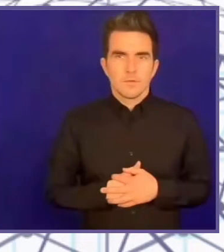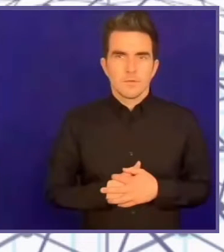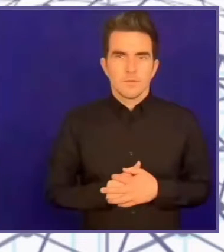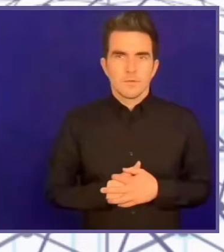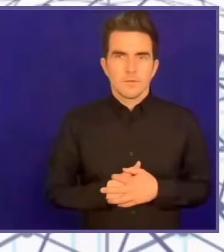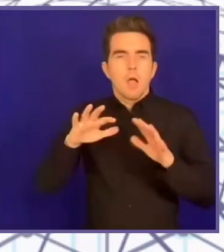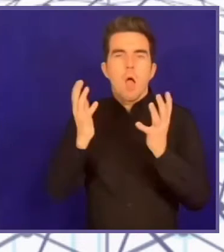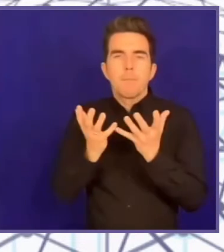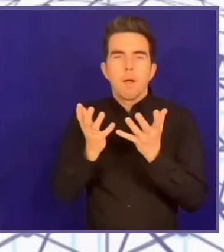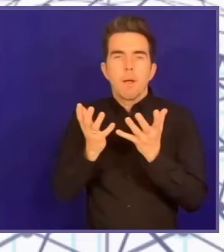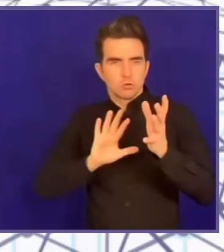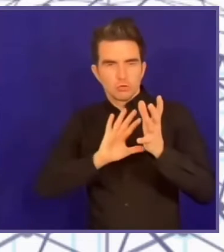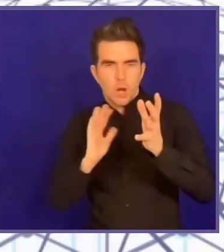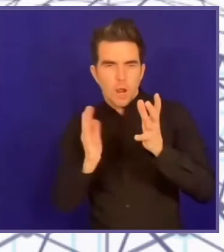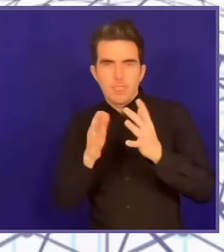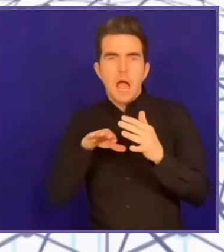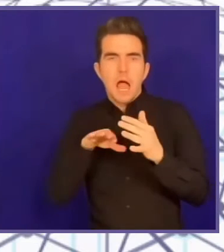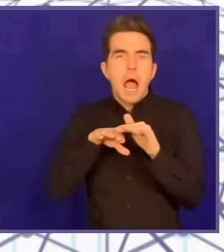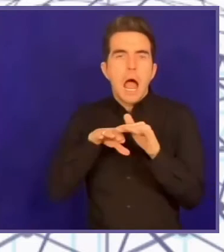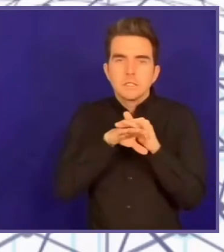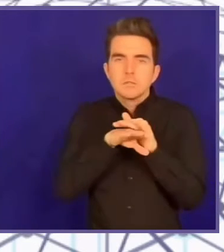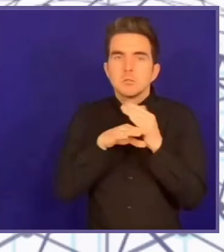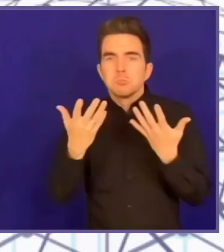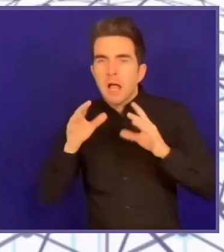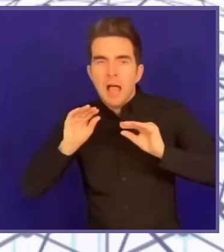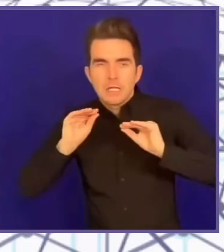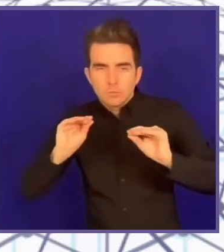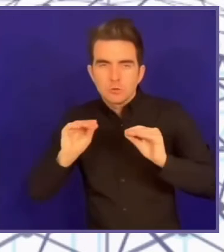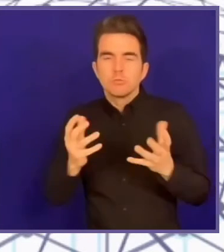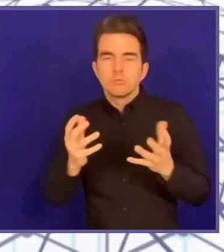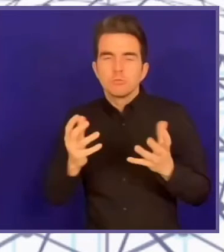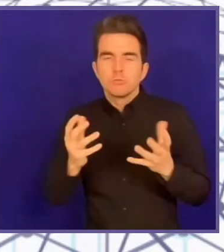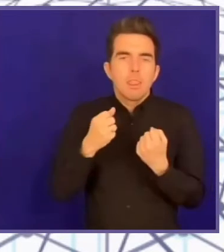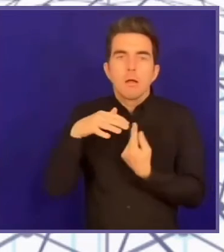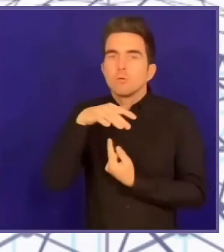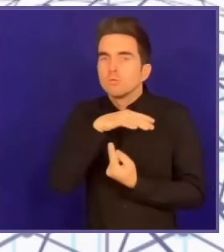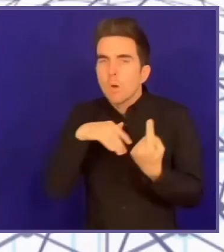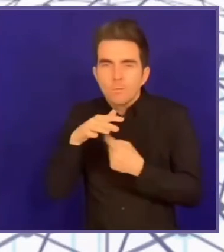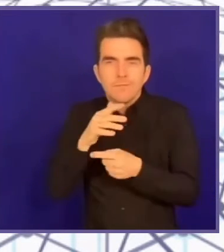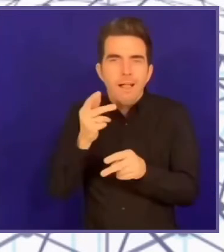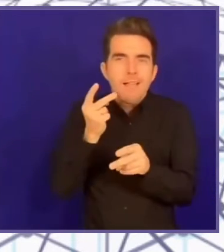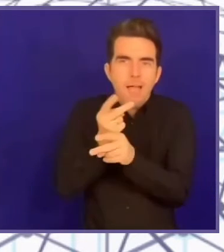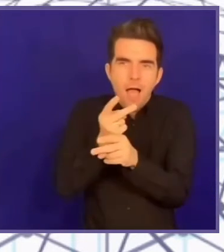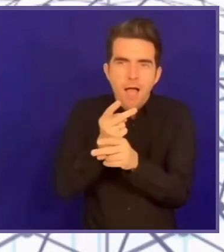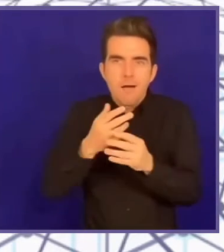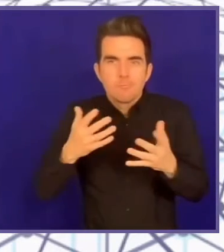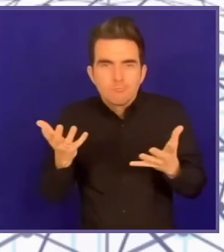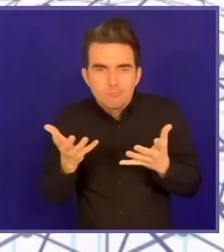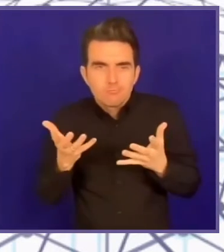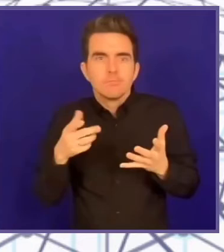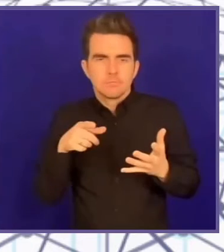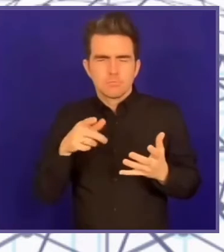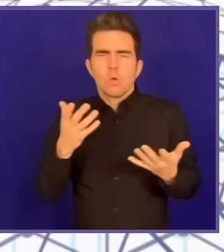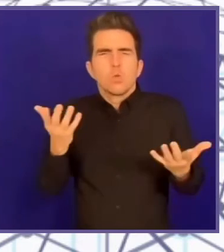need to enable their participation and inclusion in contexts that are under?